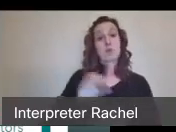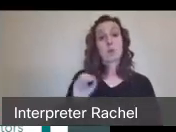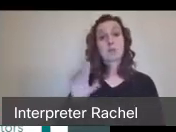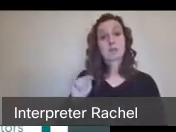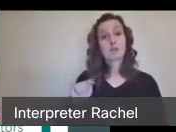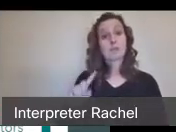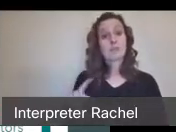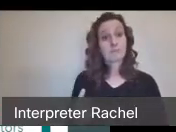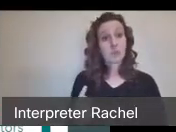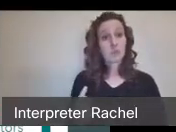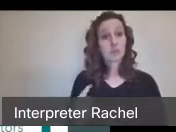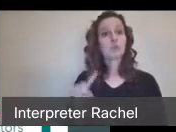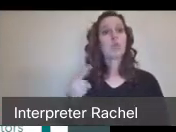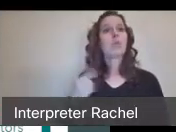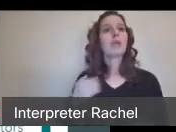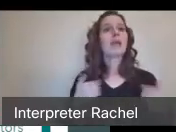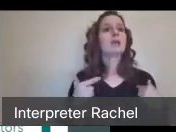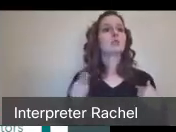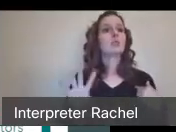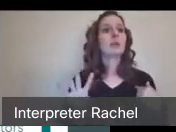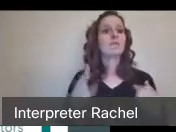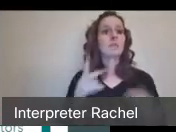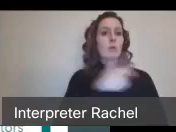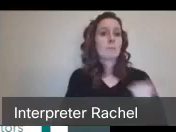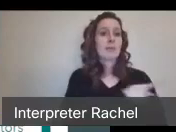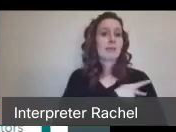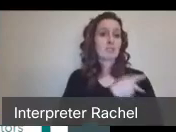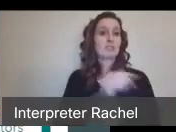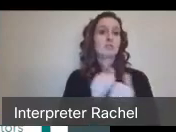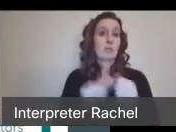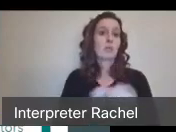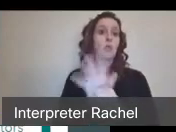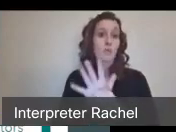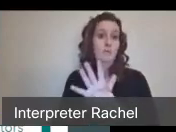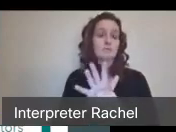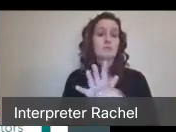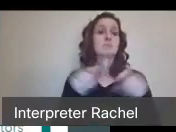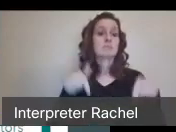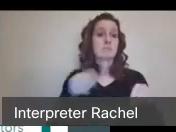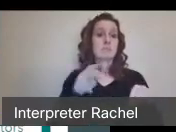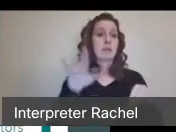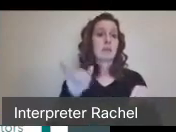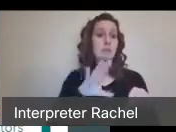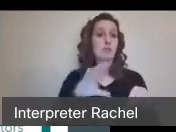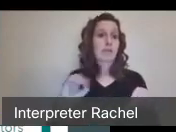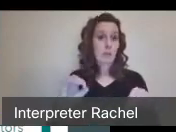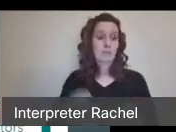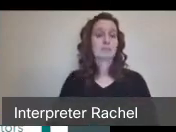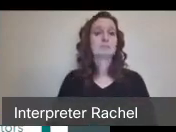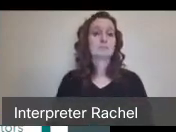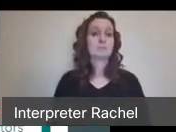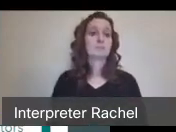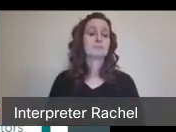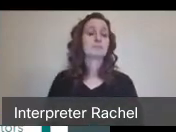there were only 24 patients hospitalized with COVID-19 in a Montgomery County hospital. So again,